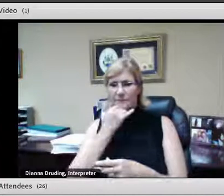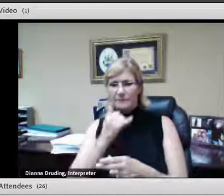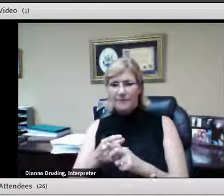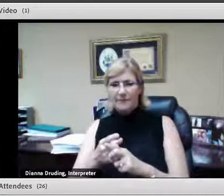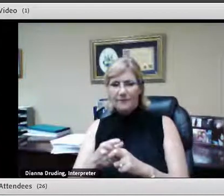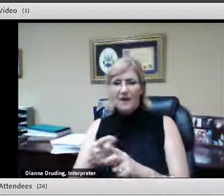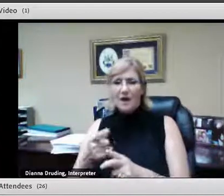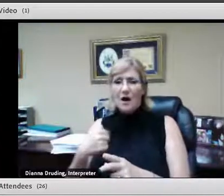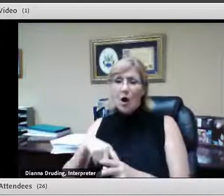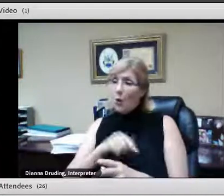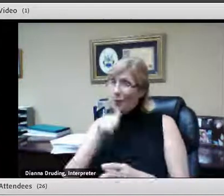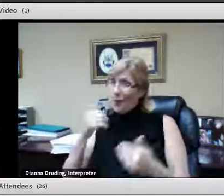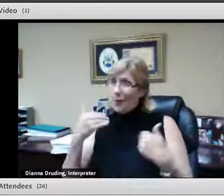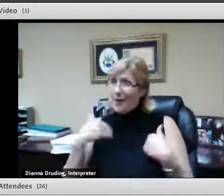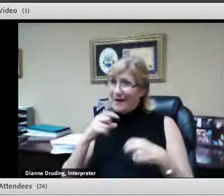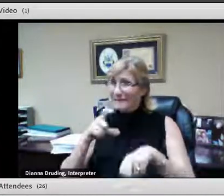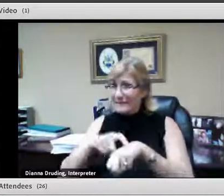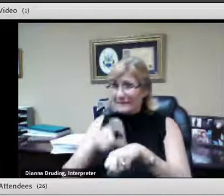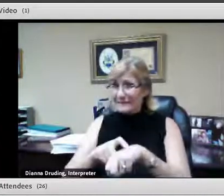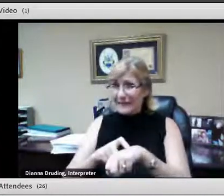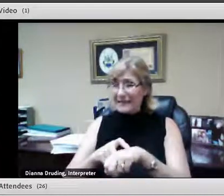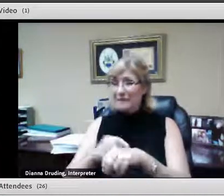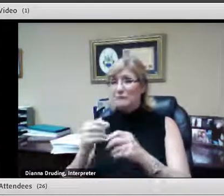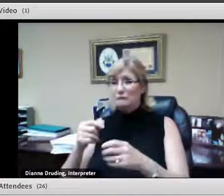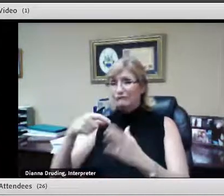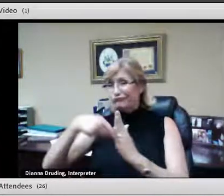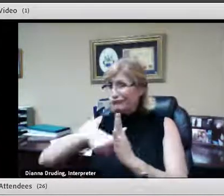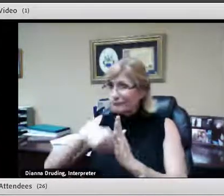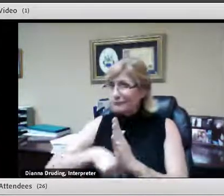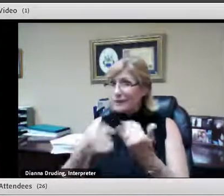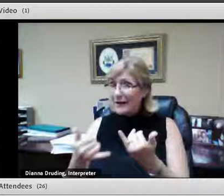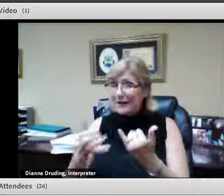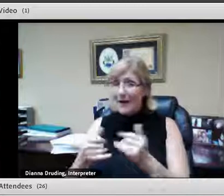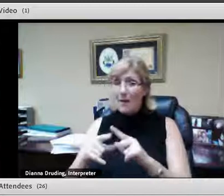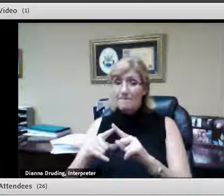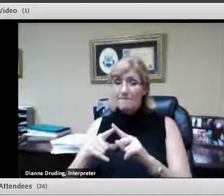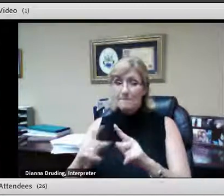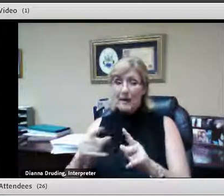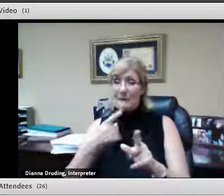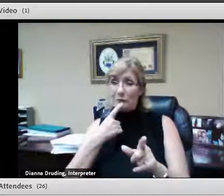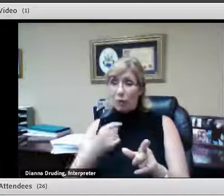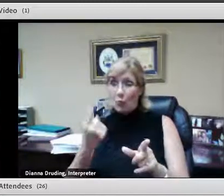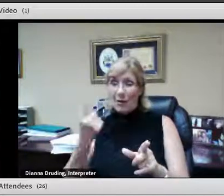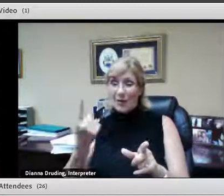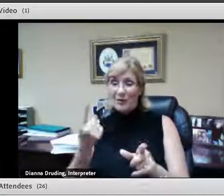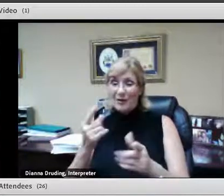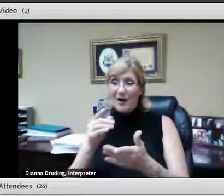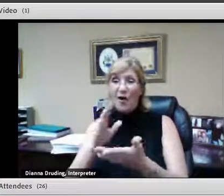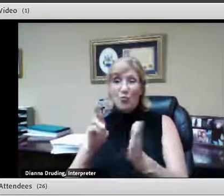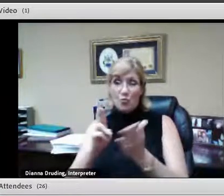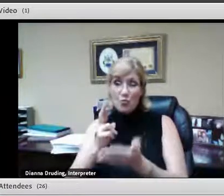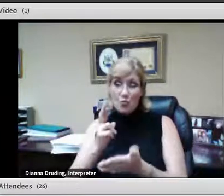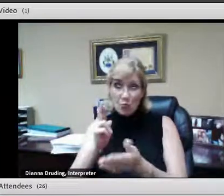We don't have time to really get into it right now, but these are the rhythms that are essential for playing